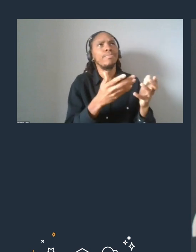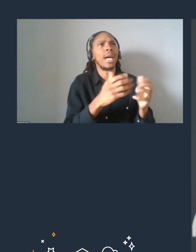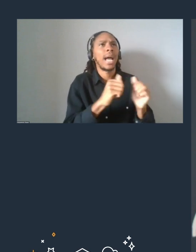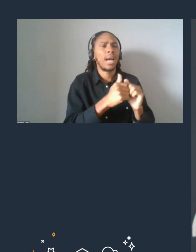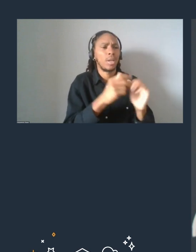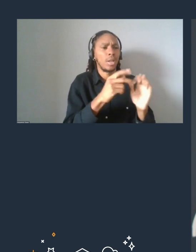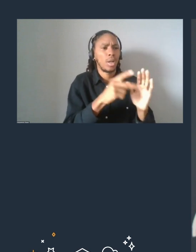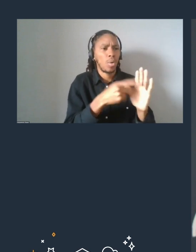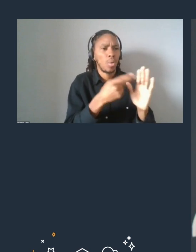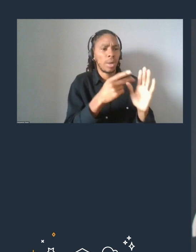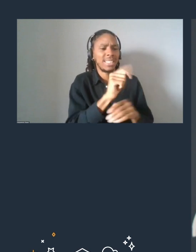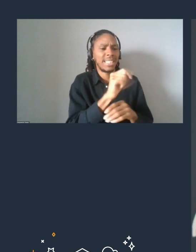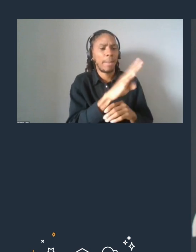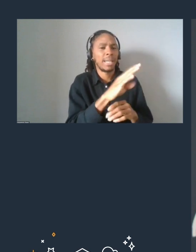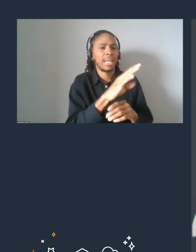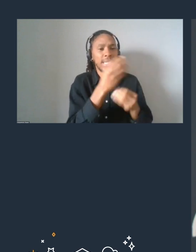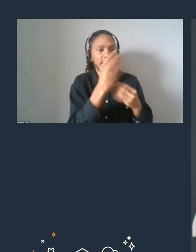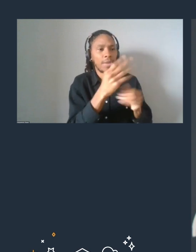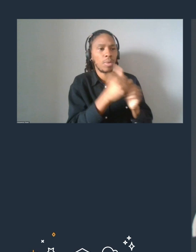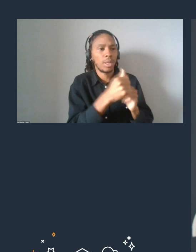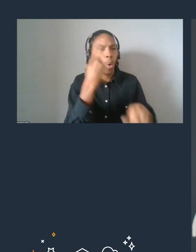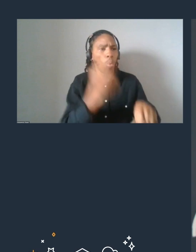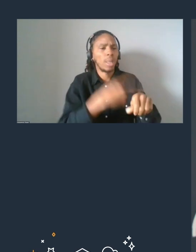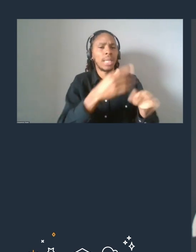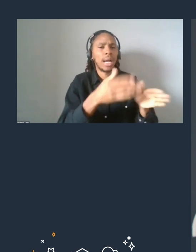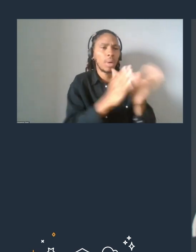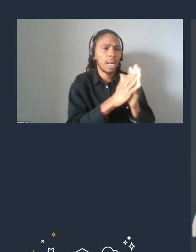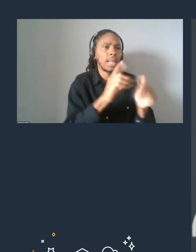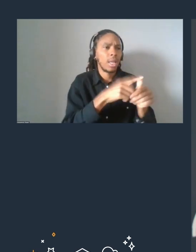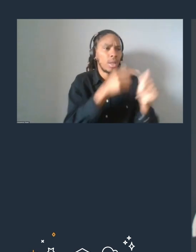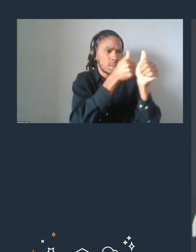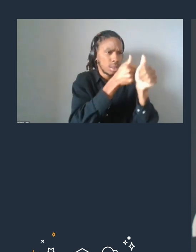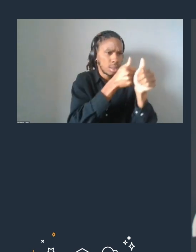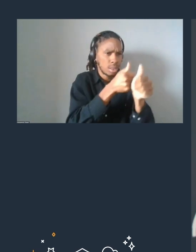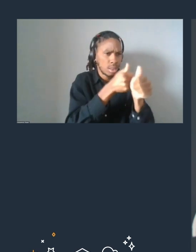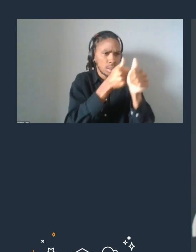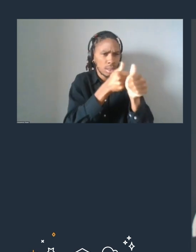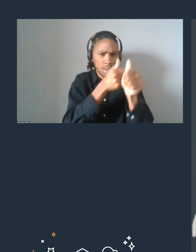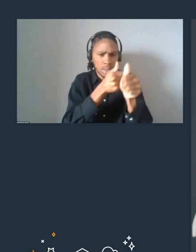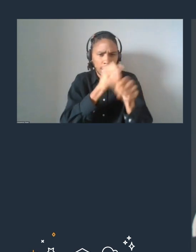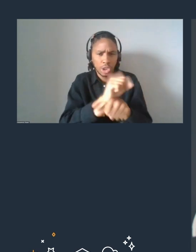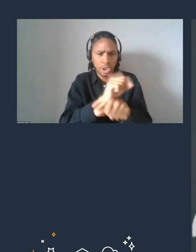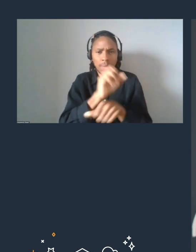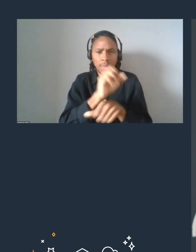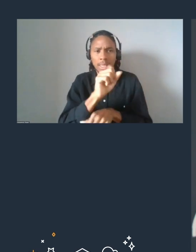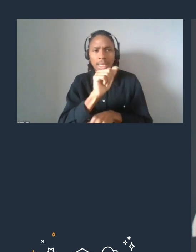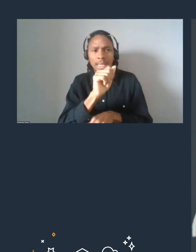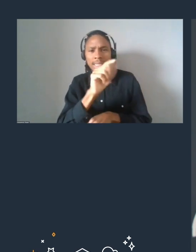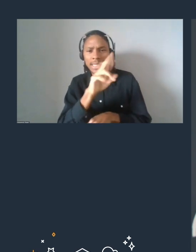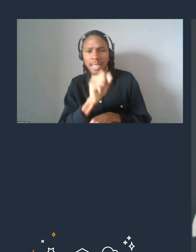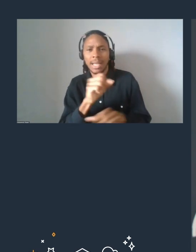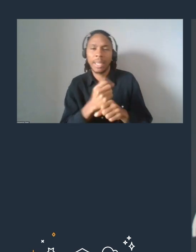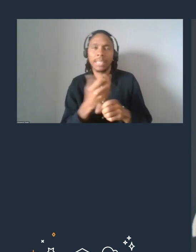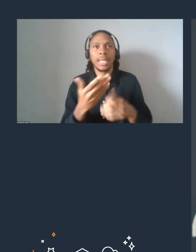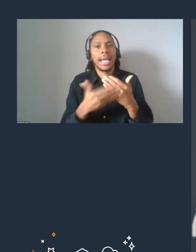of data with single request and you can now start tracking the chop status on your replication and this makes it really easy for our customers